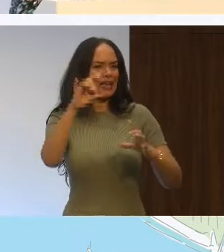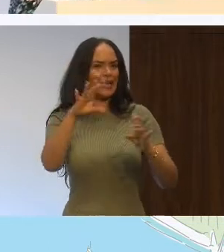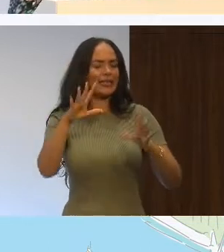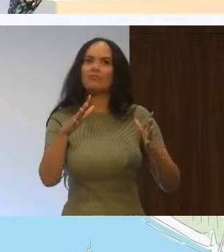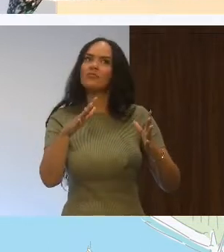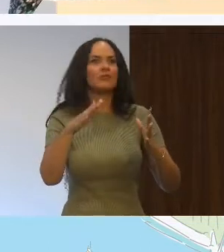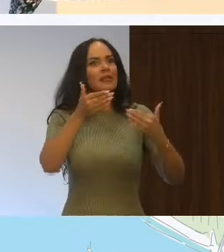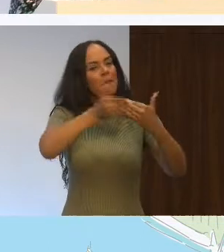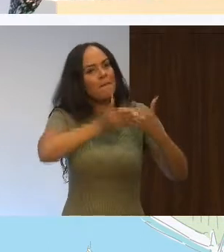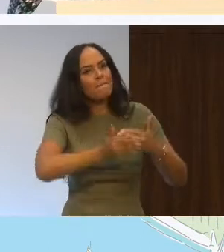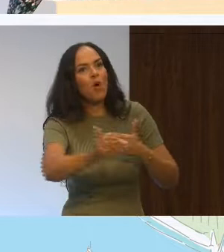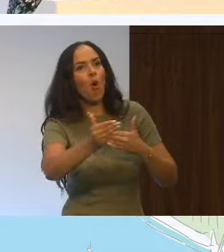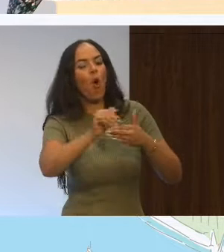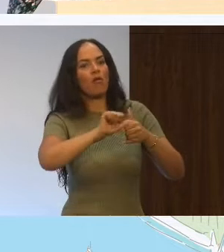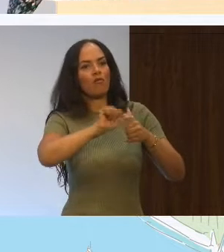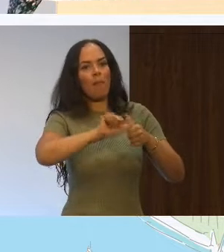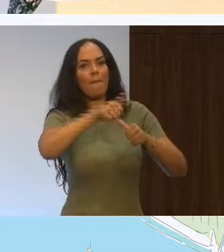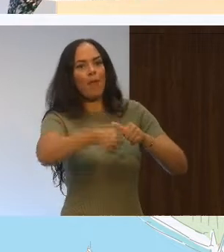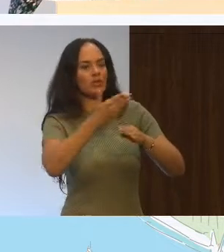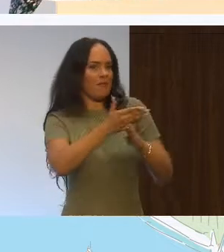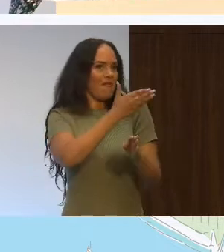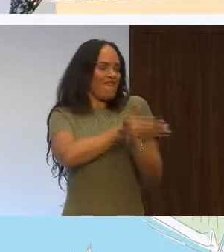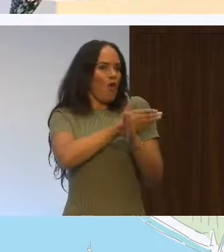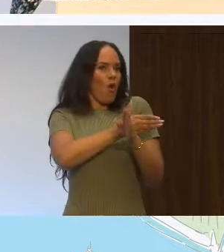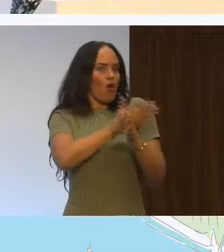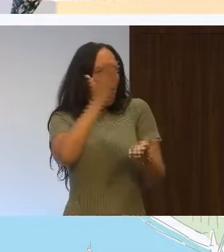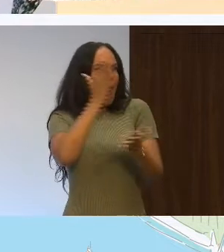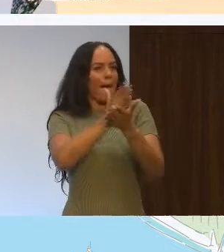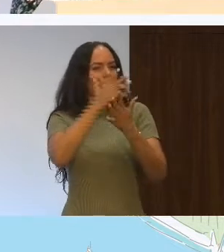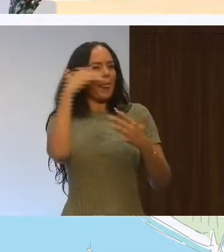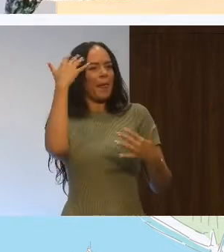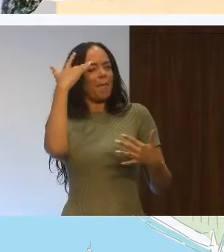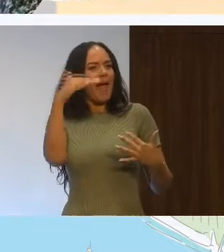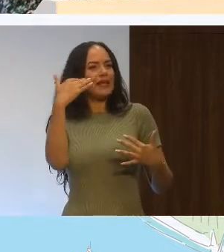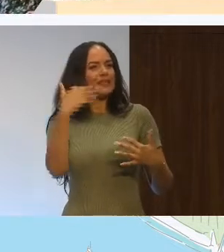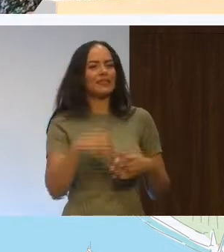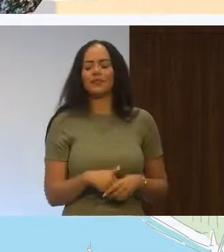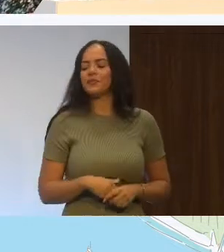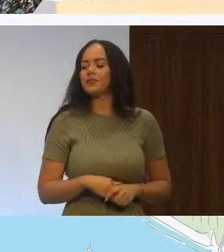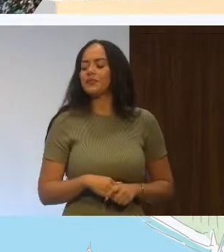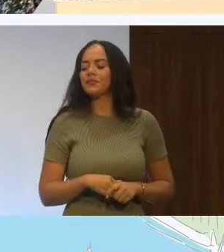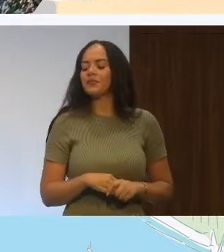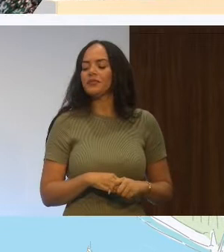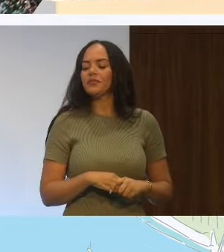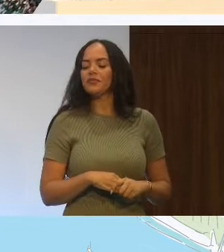we really want to put out there because it is so much more than just a pain condition, but also because these symptoms can help